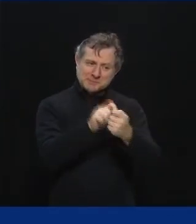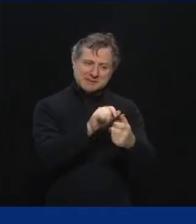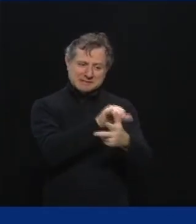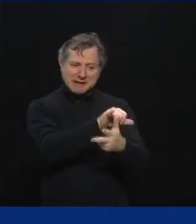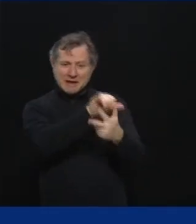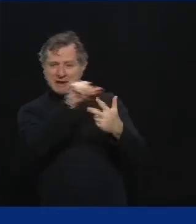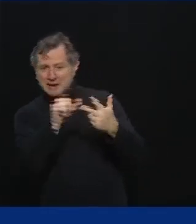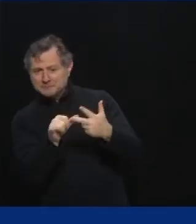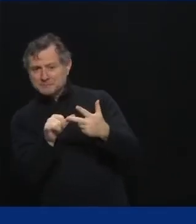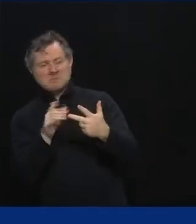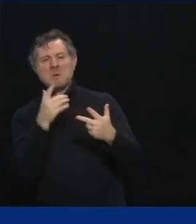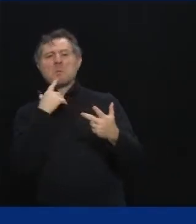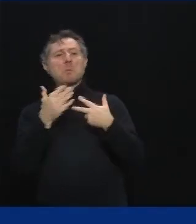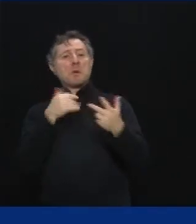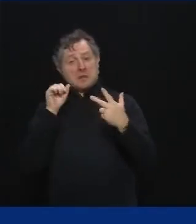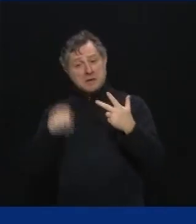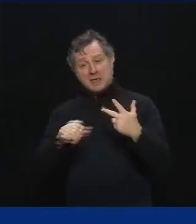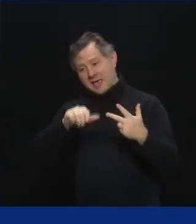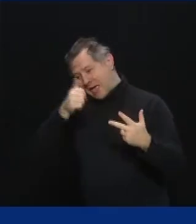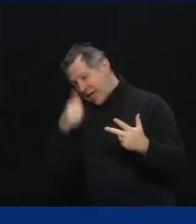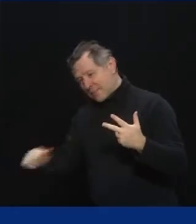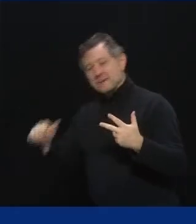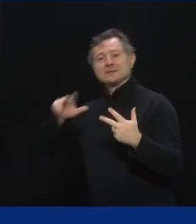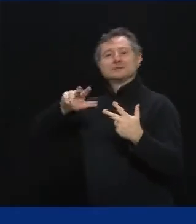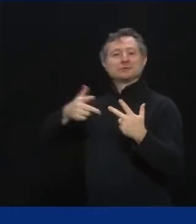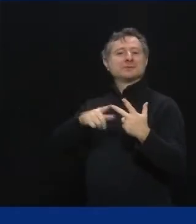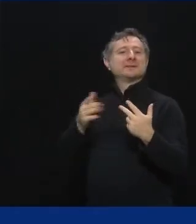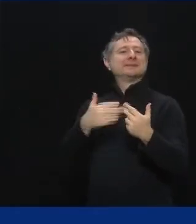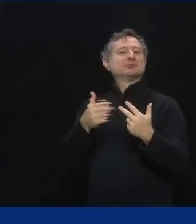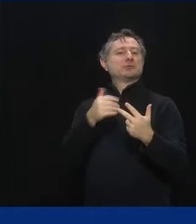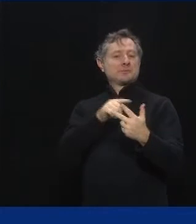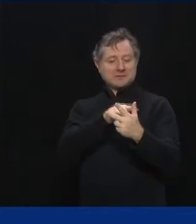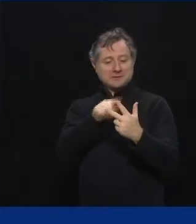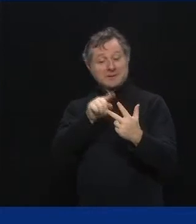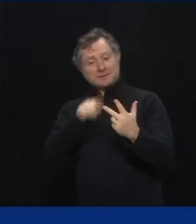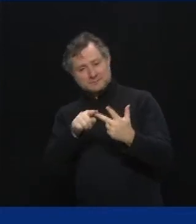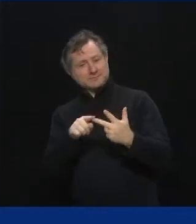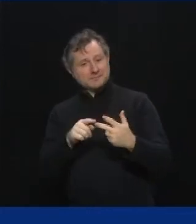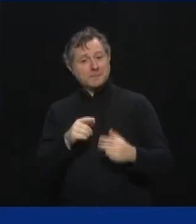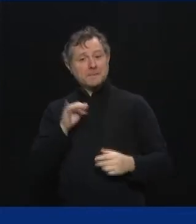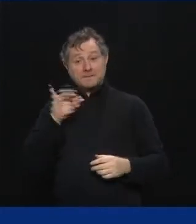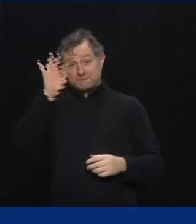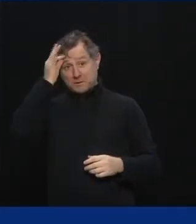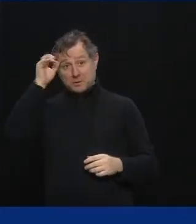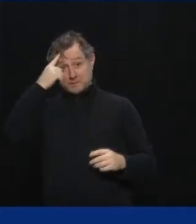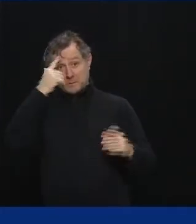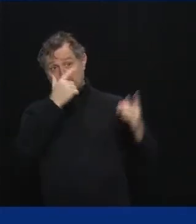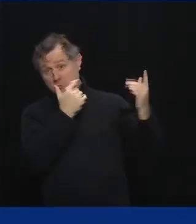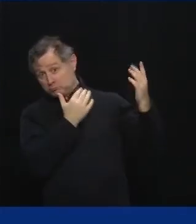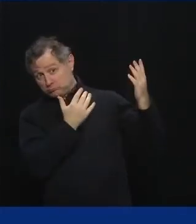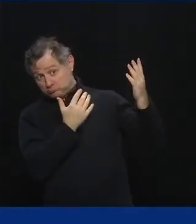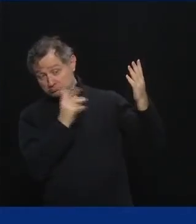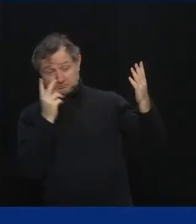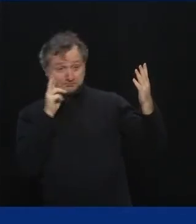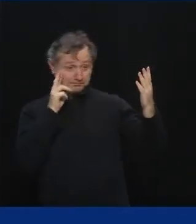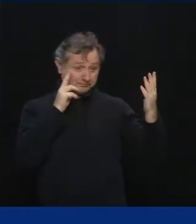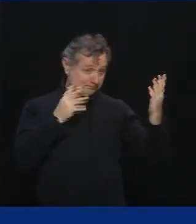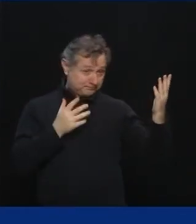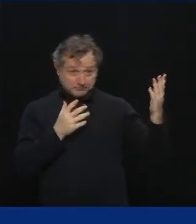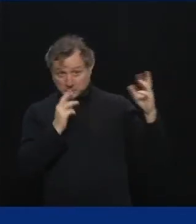LET'S MAKE IT EASY ON PEOPLE, BUT THIS WILL BE UP TO THE EXPERTS. WE'RE GOING TO CONTINUE TO BE GUIDED AND DRIVEN BY THE EXPERTS WHO WILL TELL US WHAT IS GOING